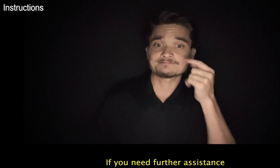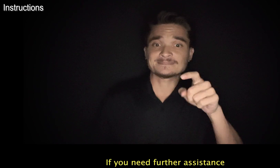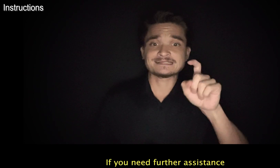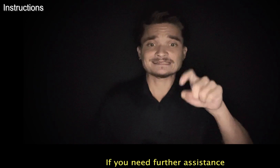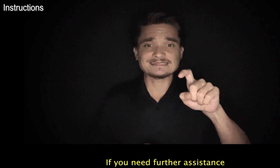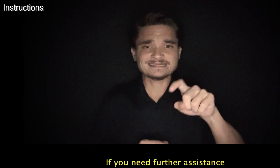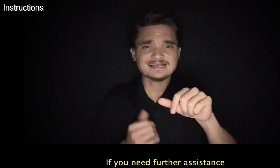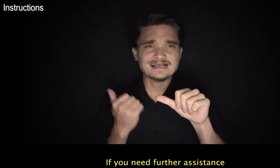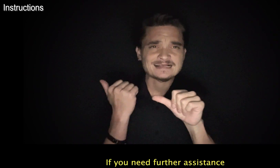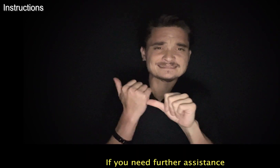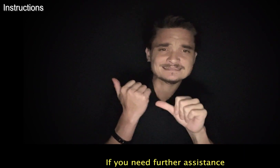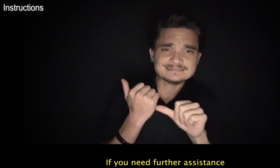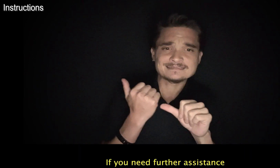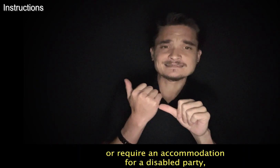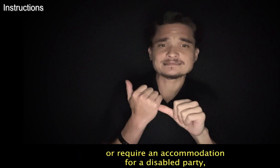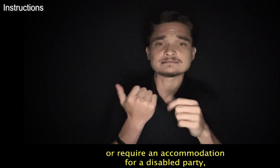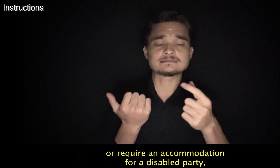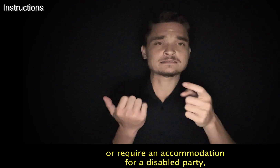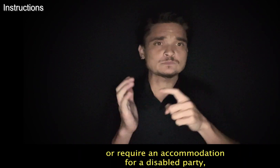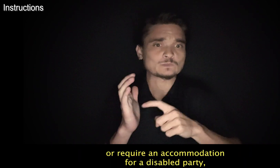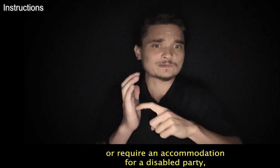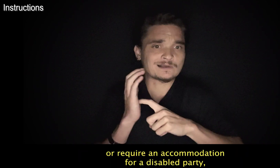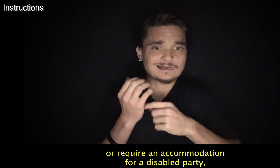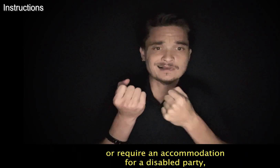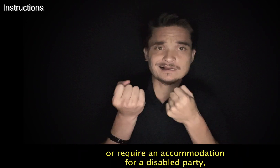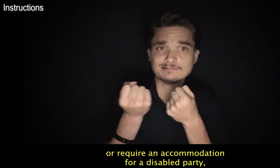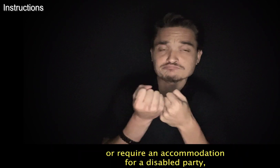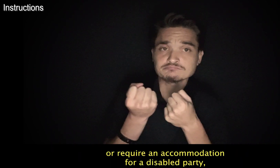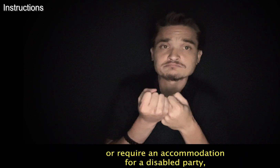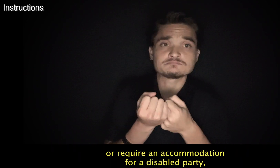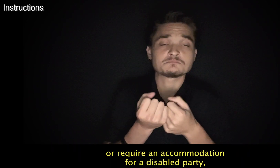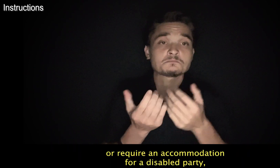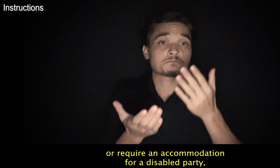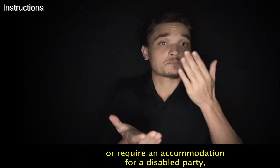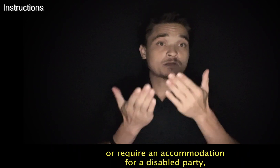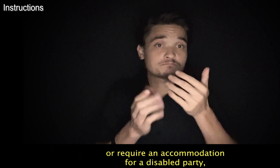If you need further assistance or require an accommodation for a disabled party,